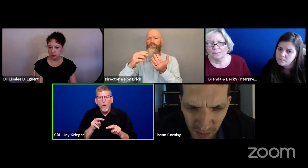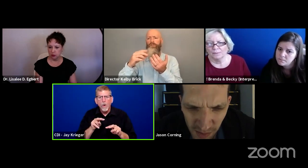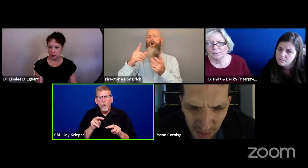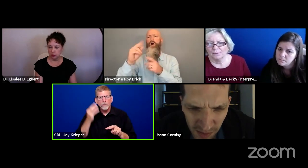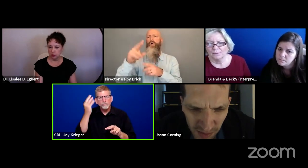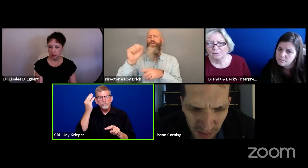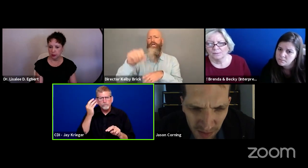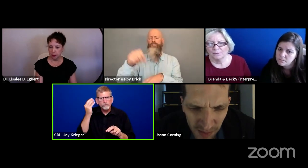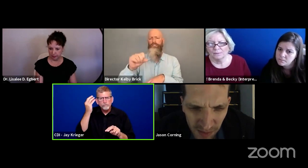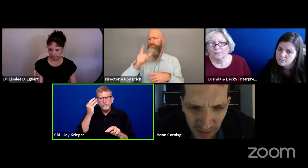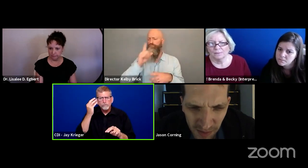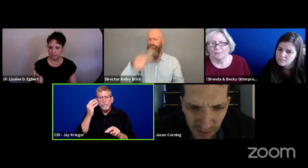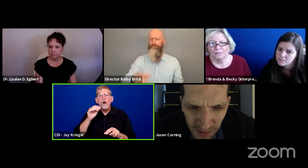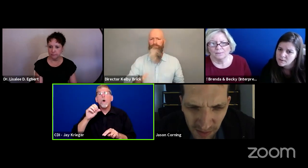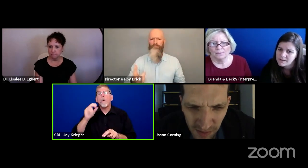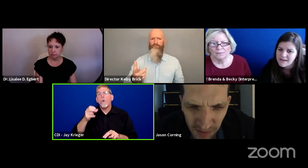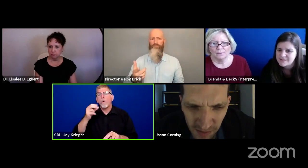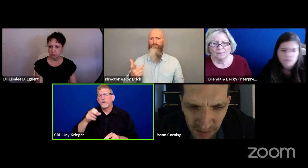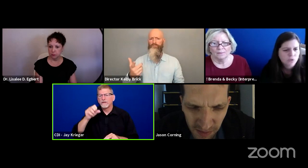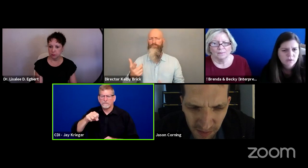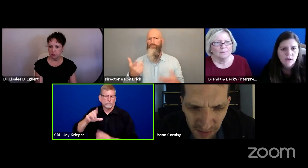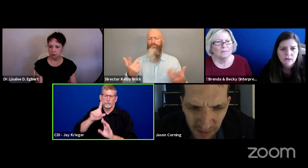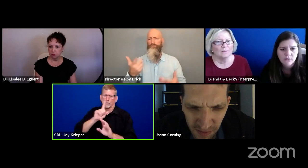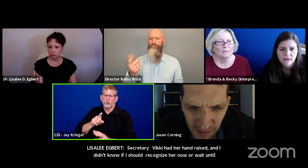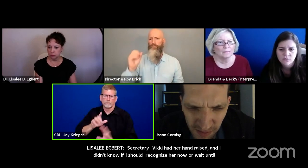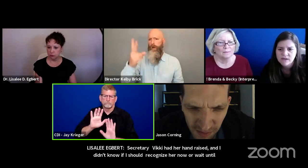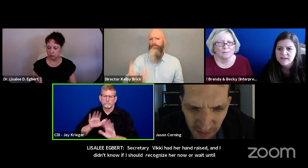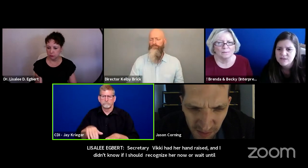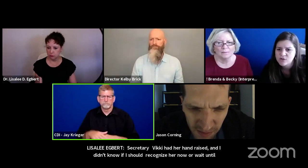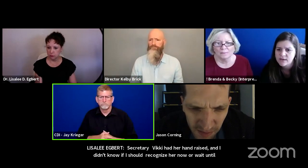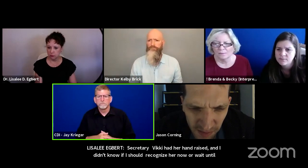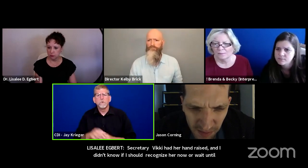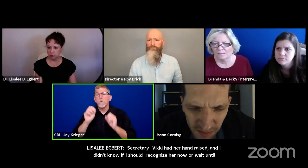Yes. Sure. Go ahead and recognize her now.